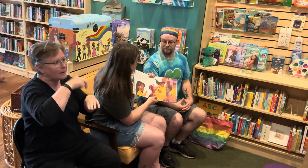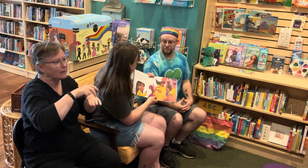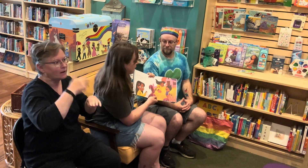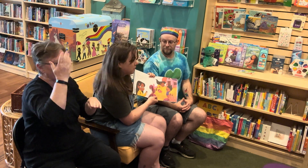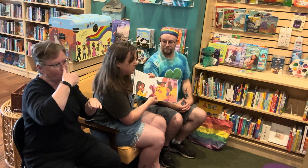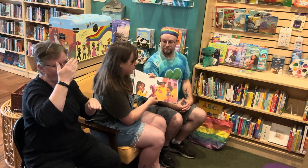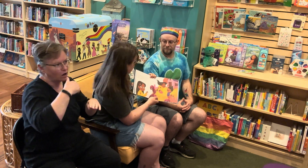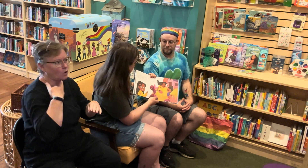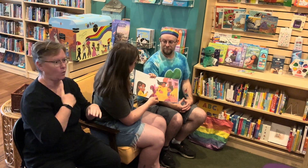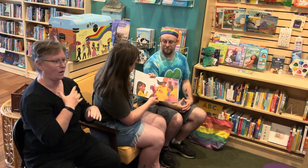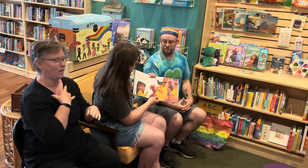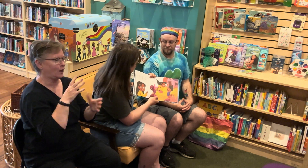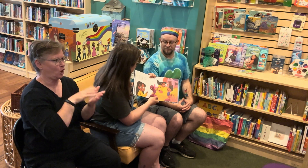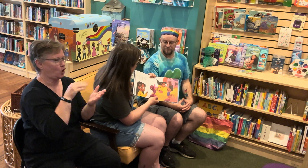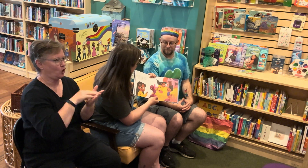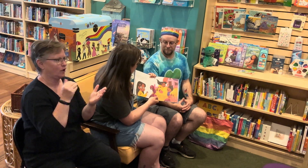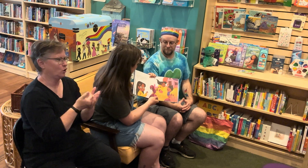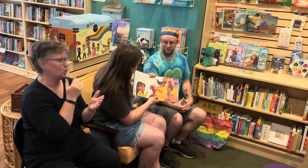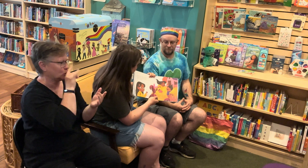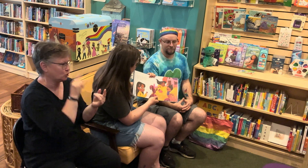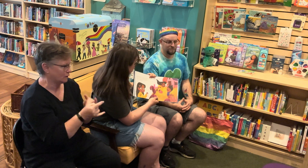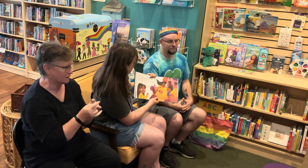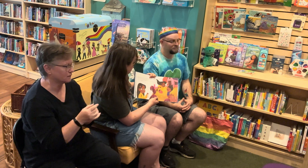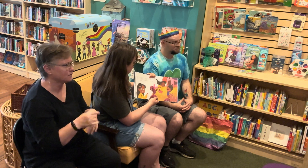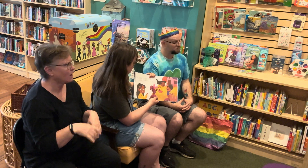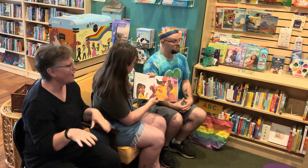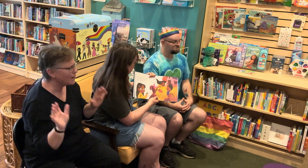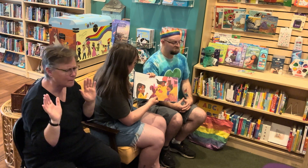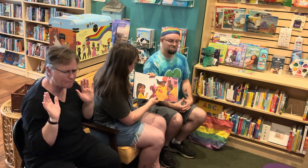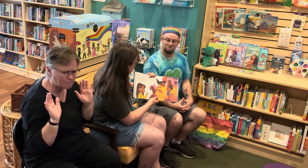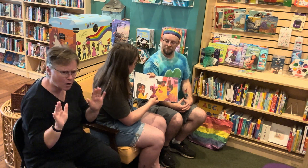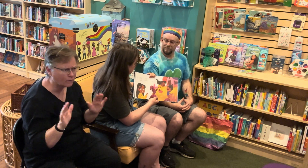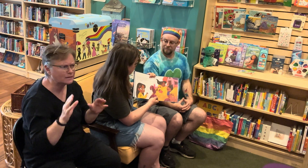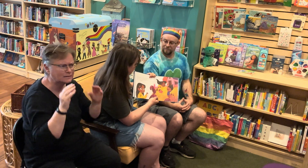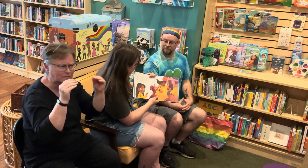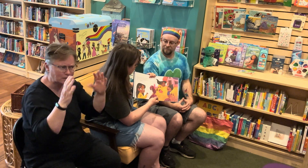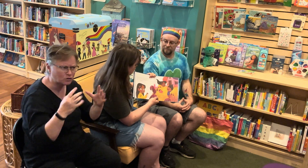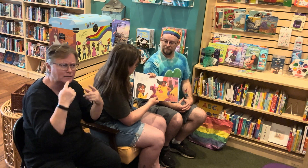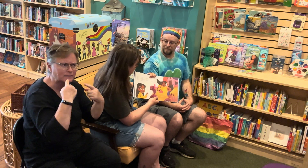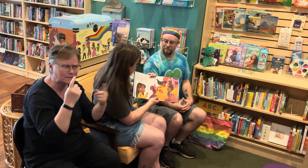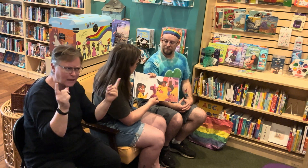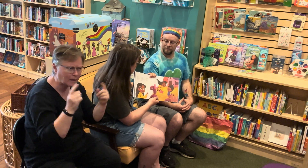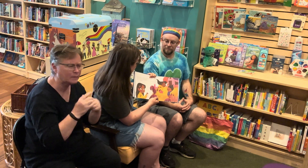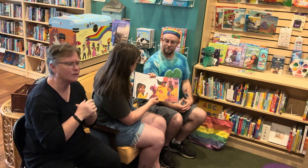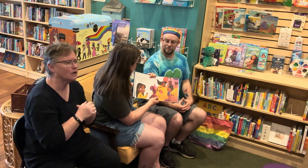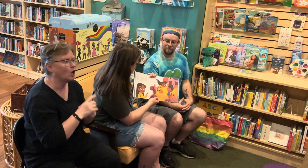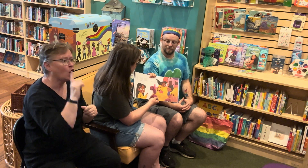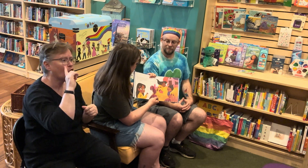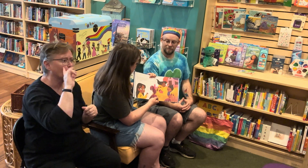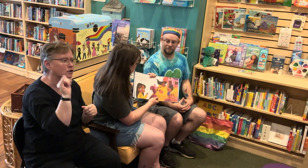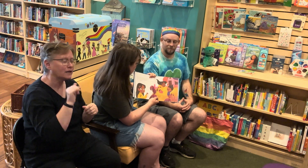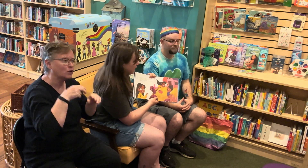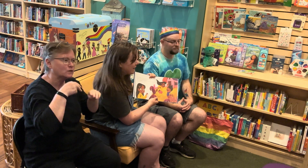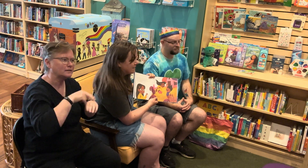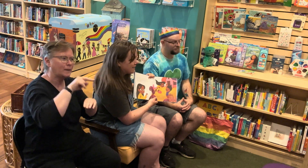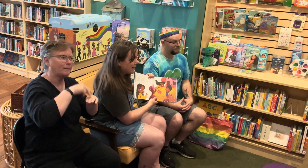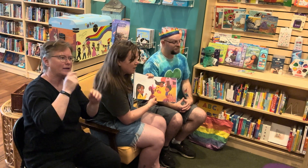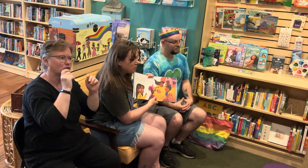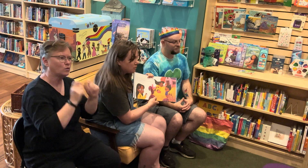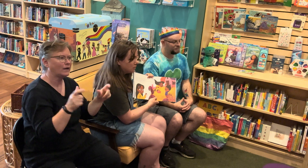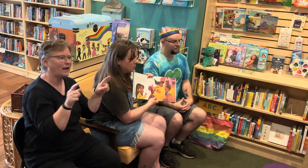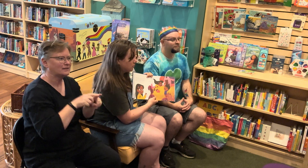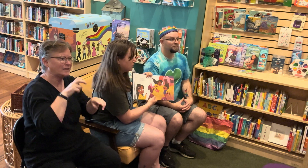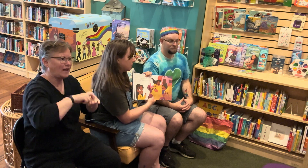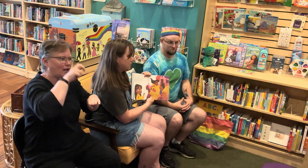learning new tricks." "Marvelous," Miss Anderson exclaimed. "It looks like you skip as quick as a kangaroo!"